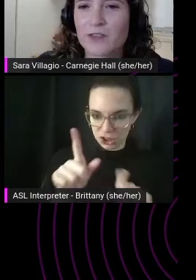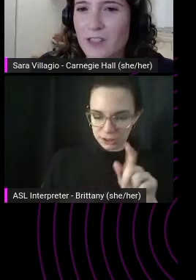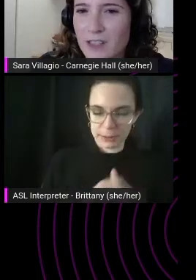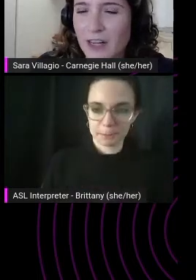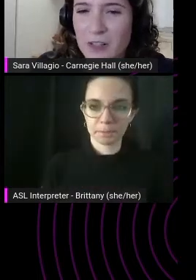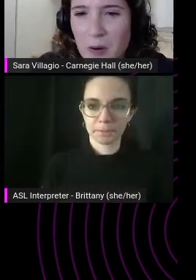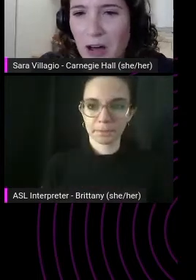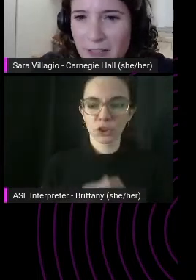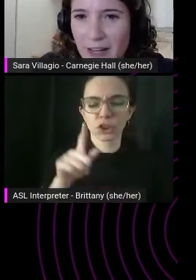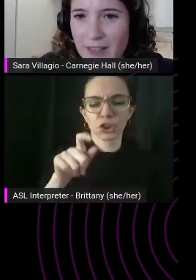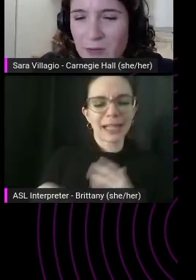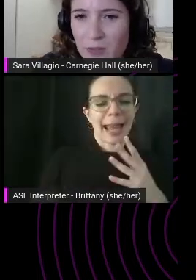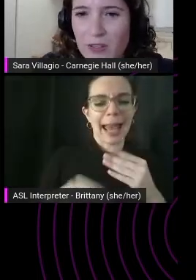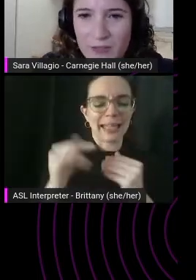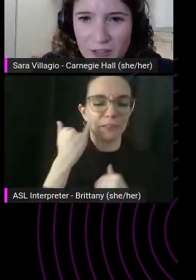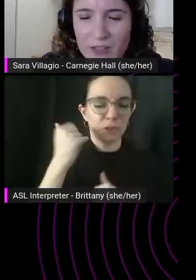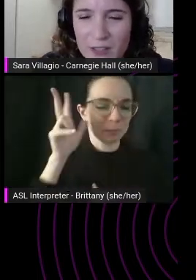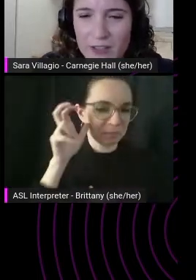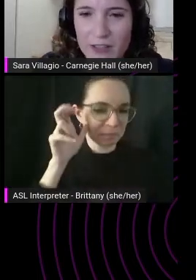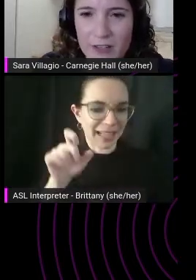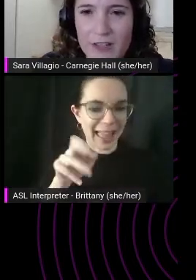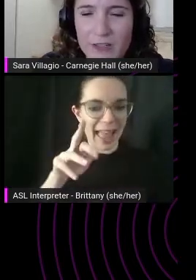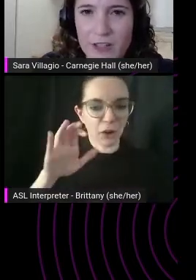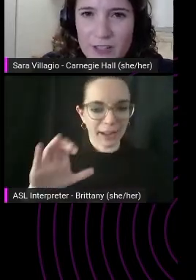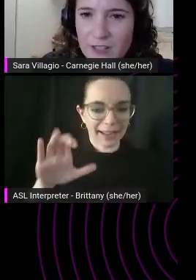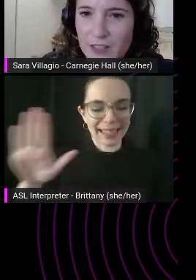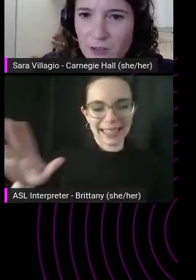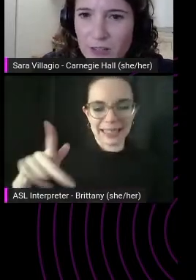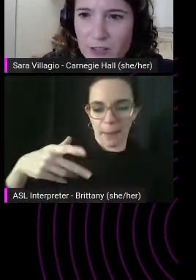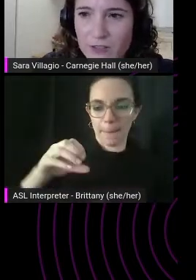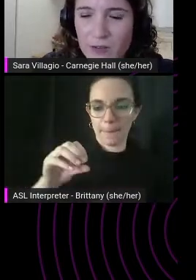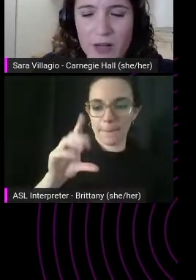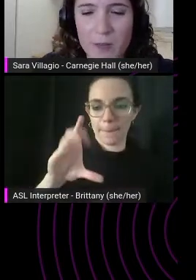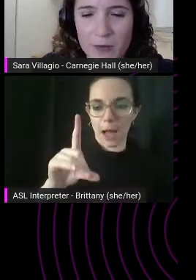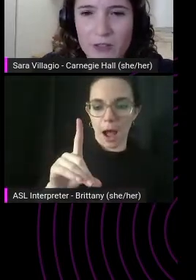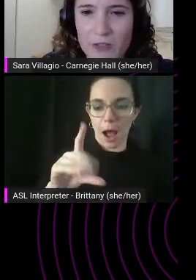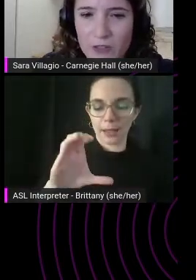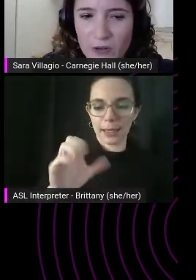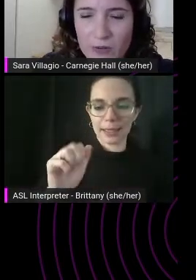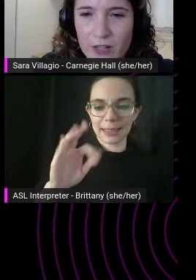if you've listened to Eric's podcast with Clive Gillinson, our executive and artistic director, from a couple years ago,